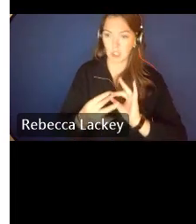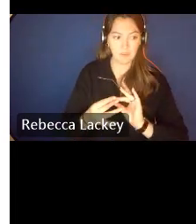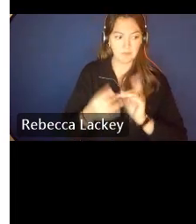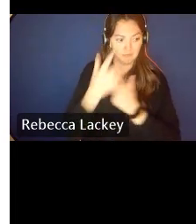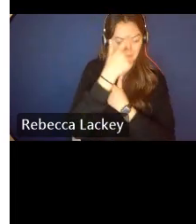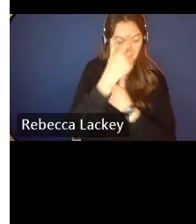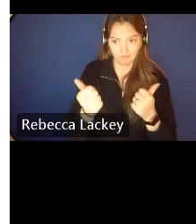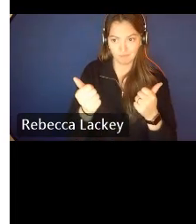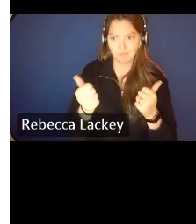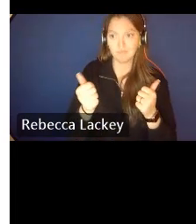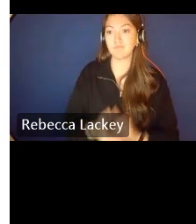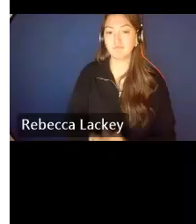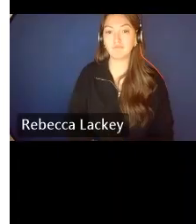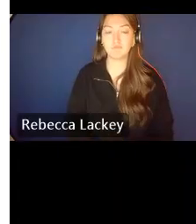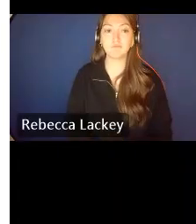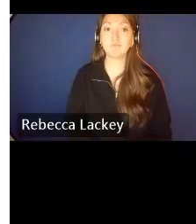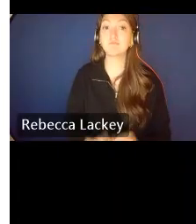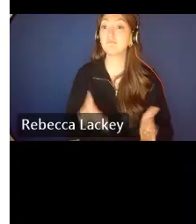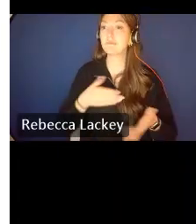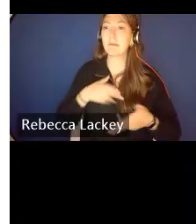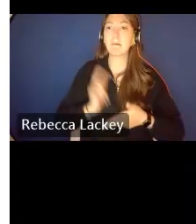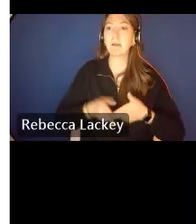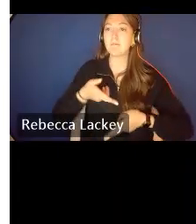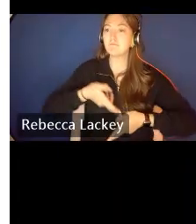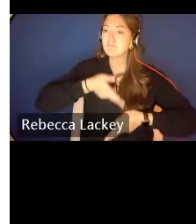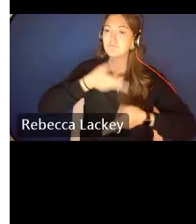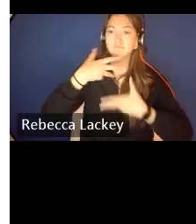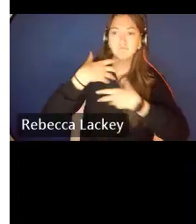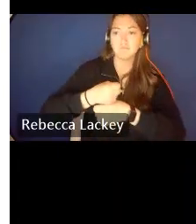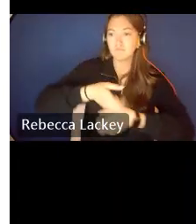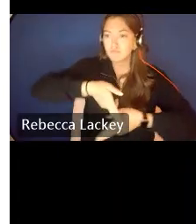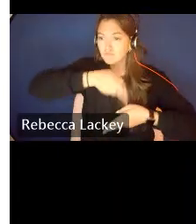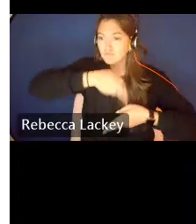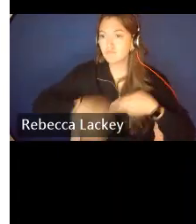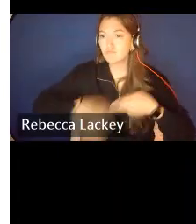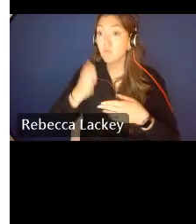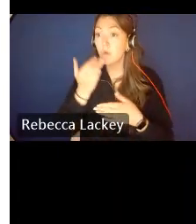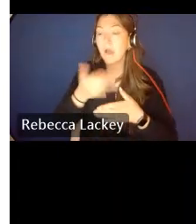the project. We are keeping this presentation concise to make sure we leave time for your